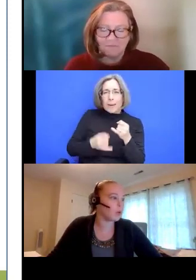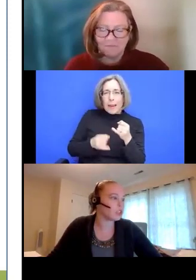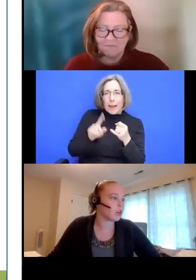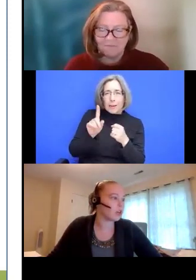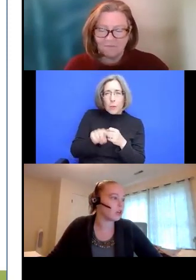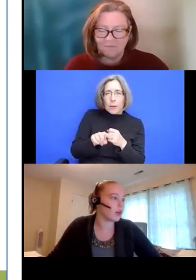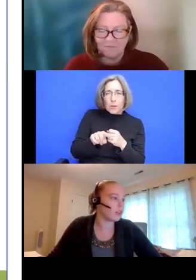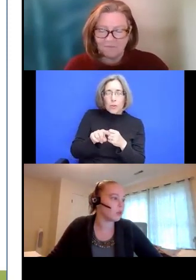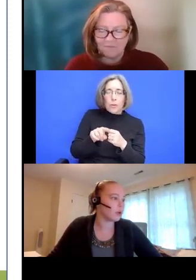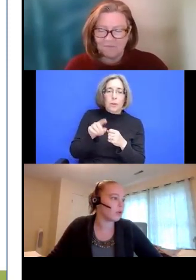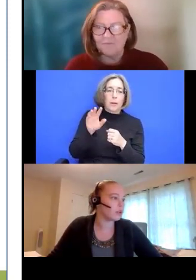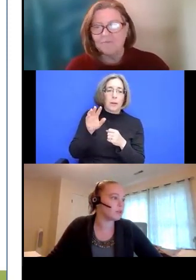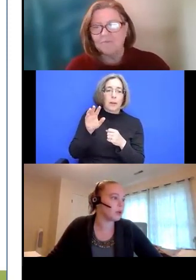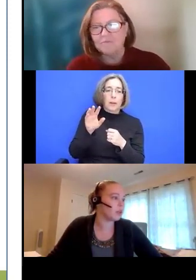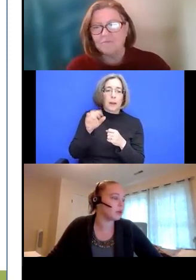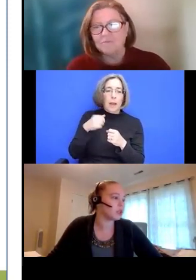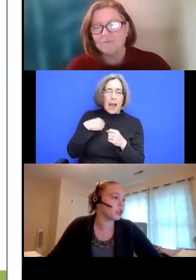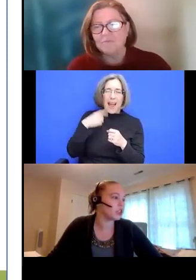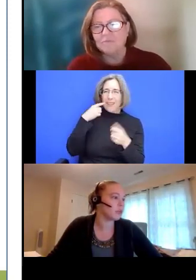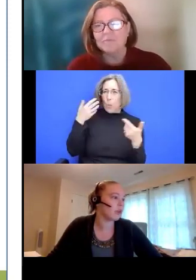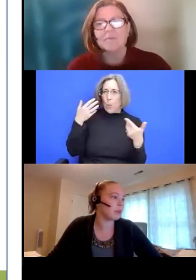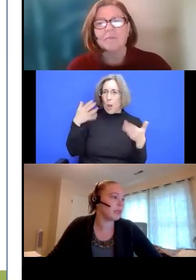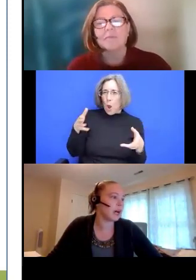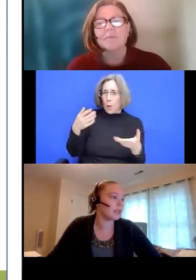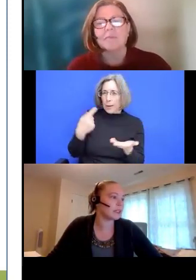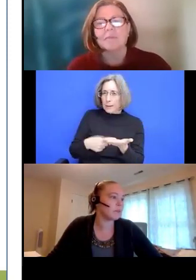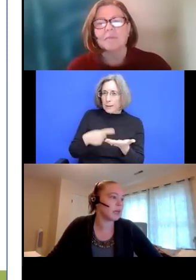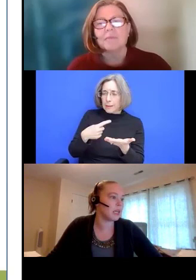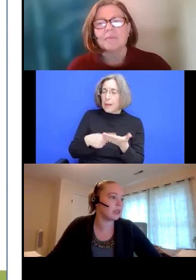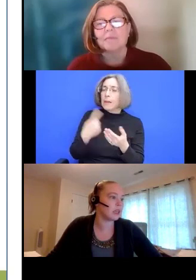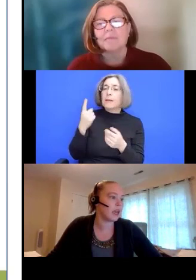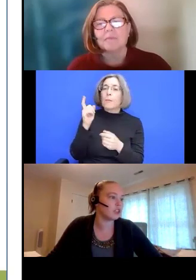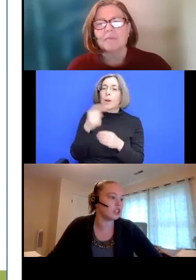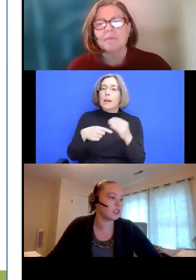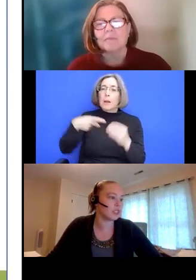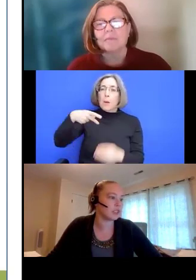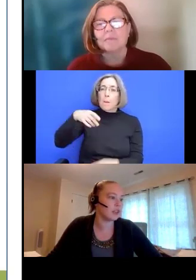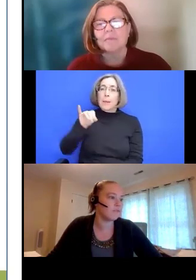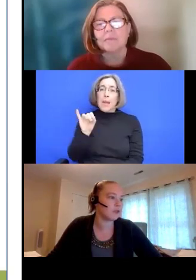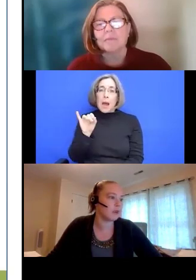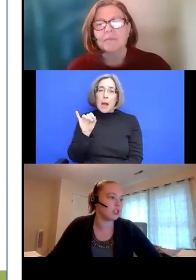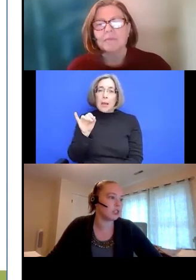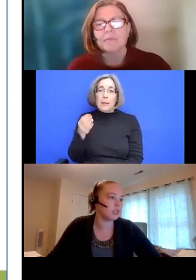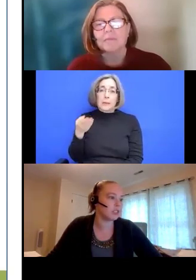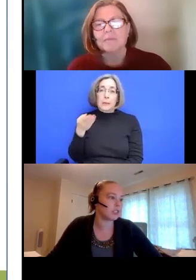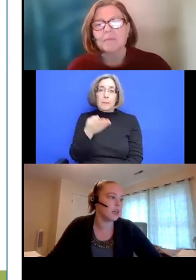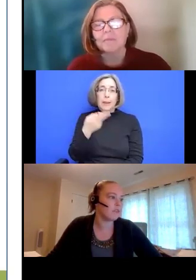which I think we went over this, but there was a question about PIs submitting the HSS information in ASSIST.